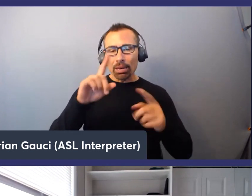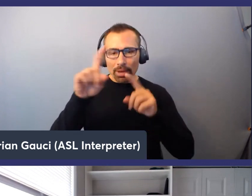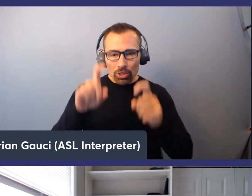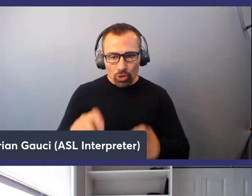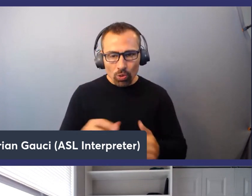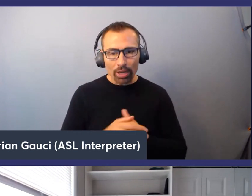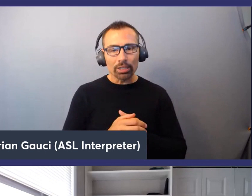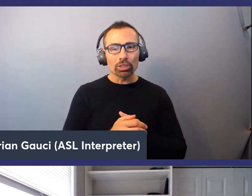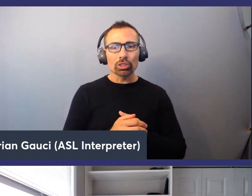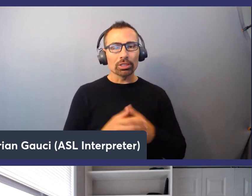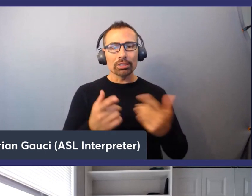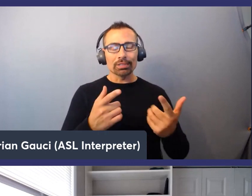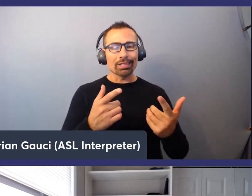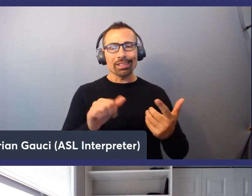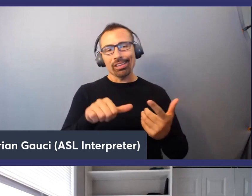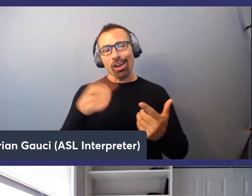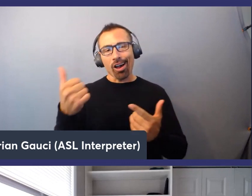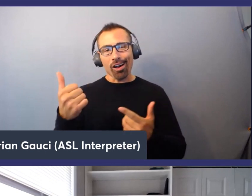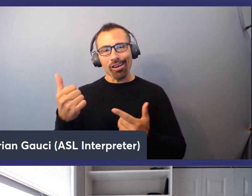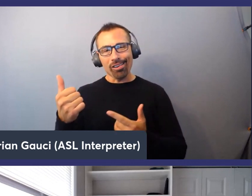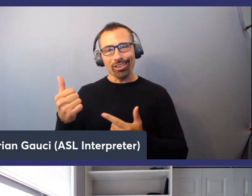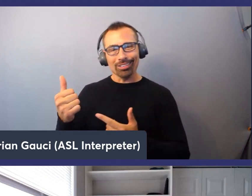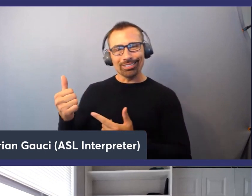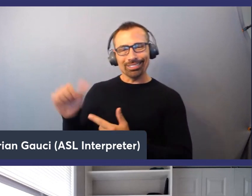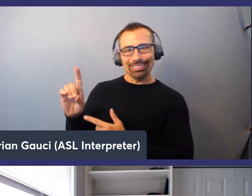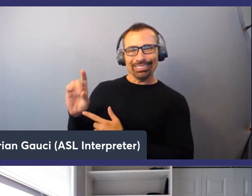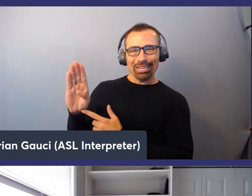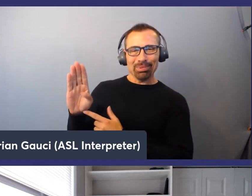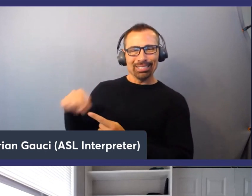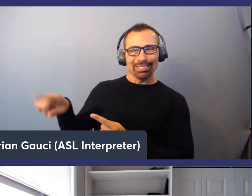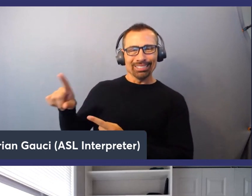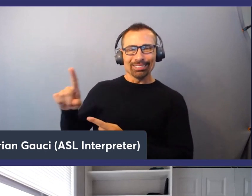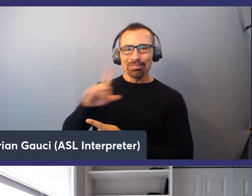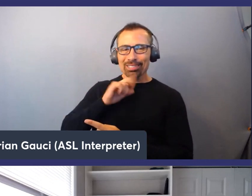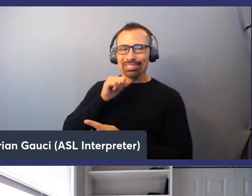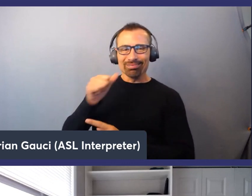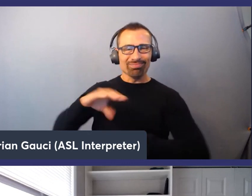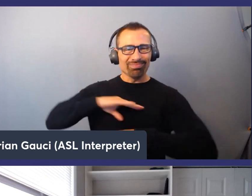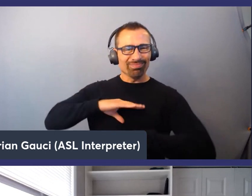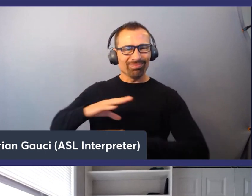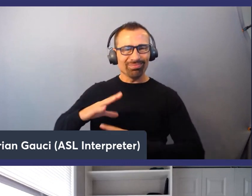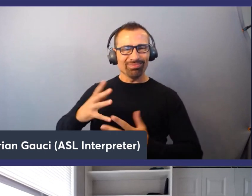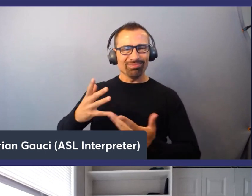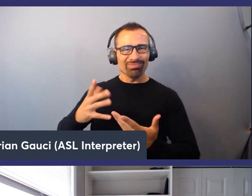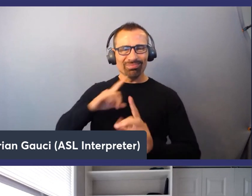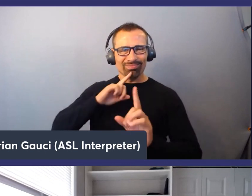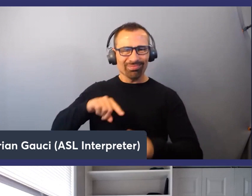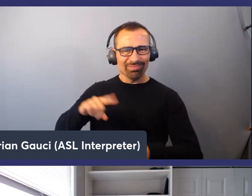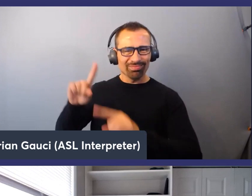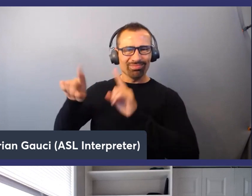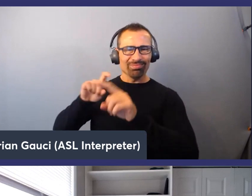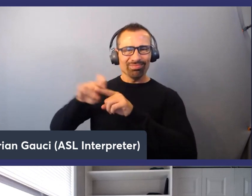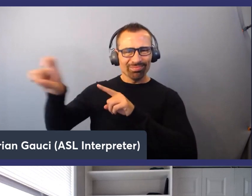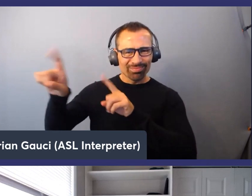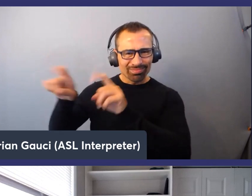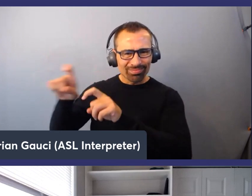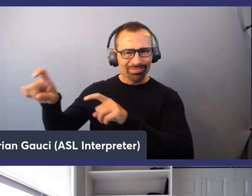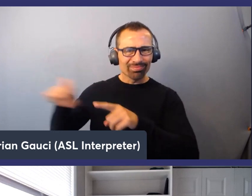in other databases. So I'm really excited that we're being able to drive some of this innovation.